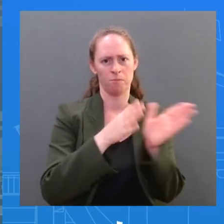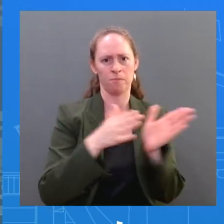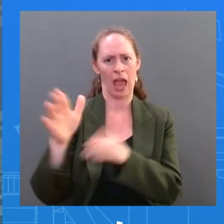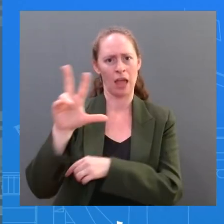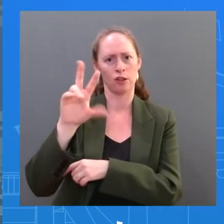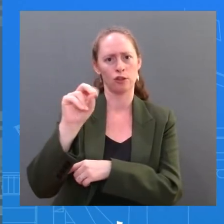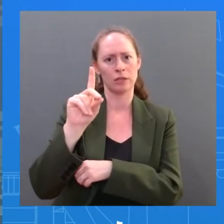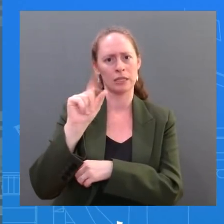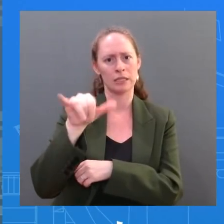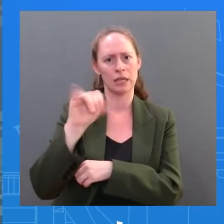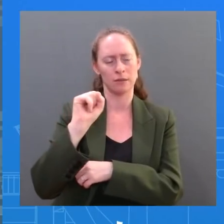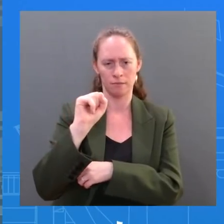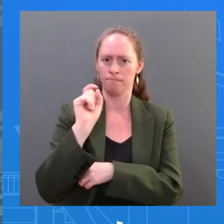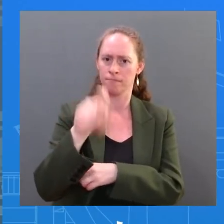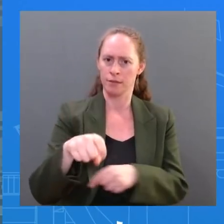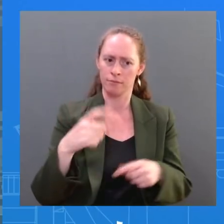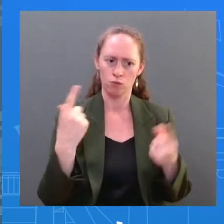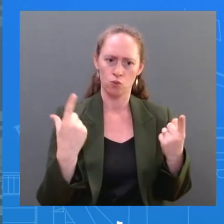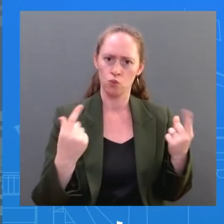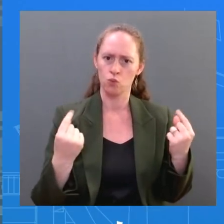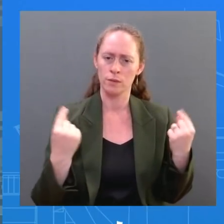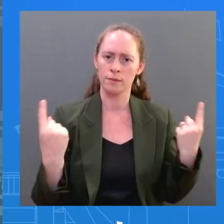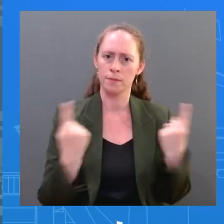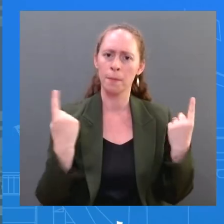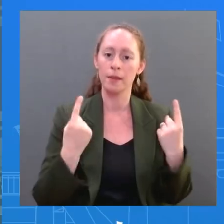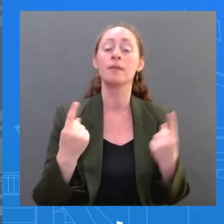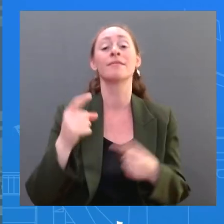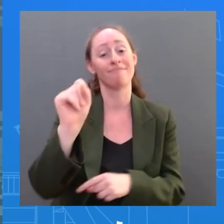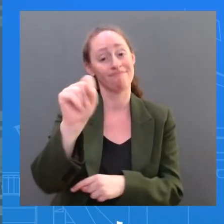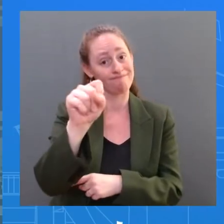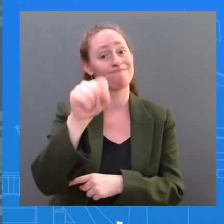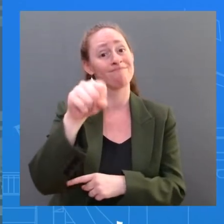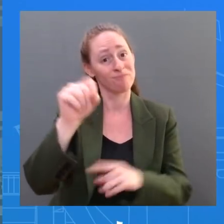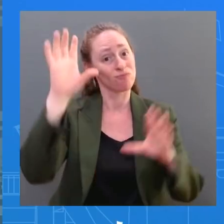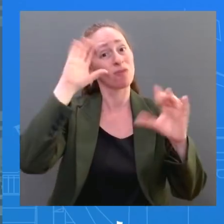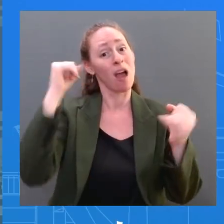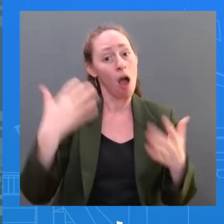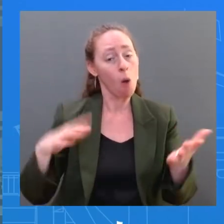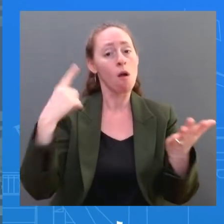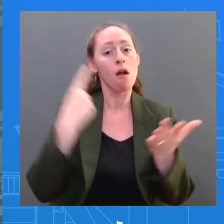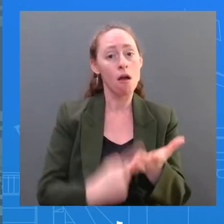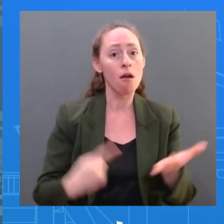are things the President has talked about and what -- and what the Secretary has already started to work on.